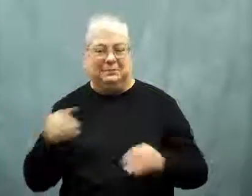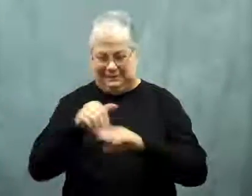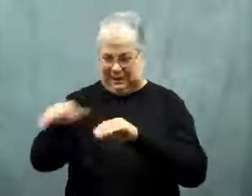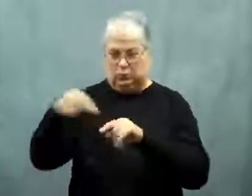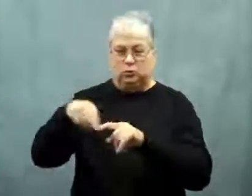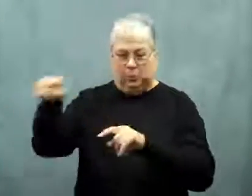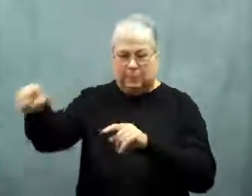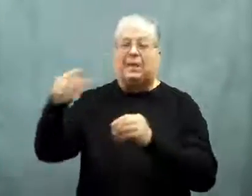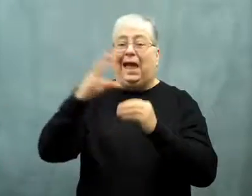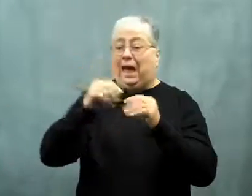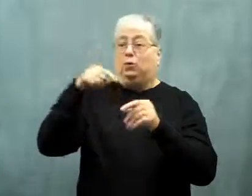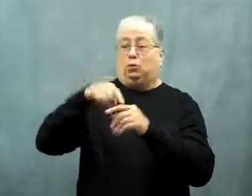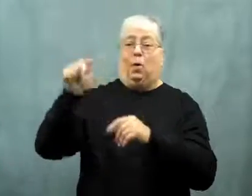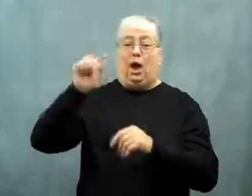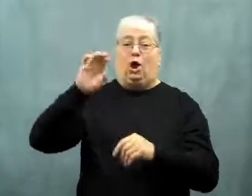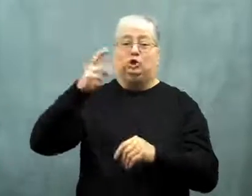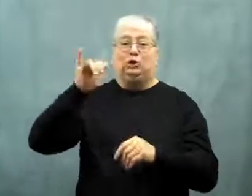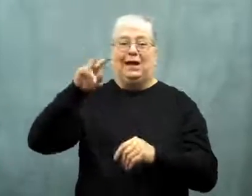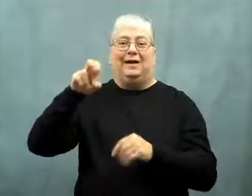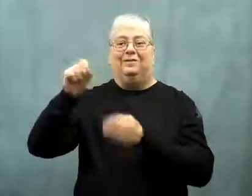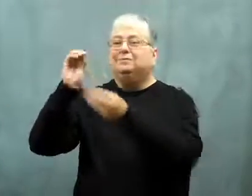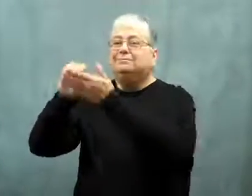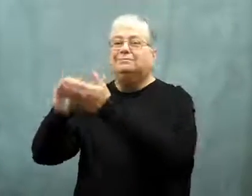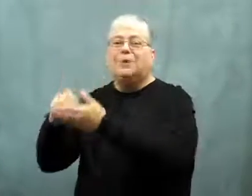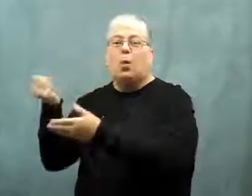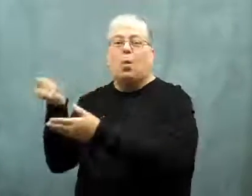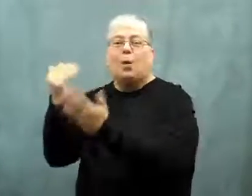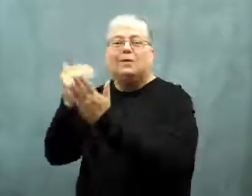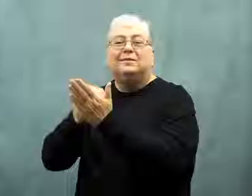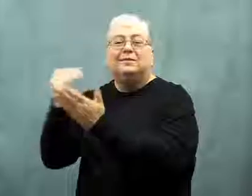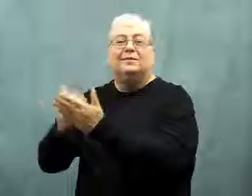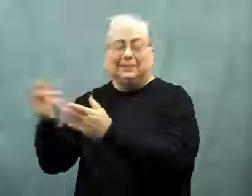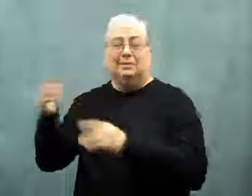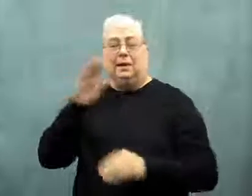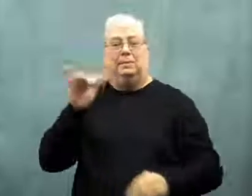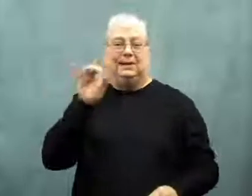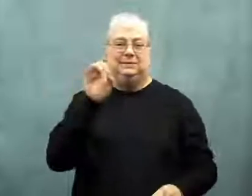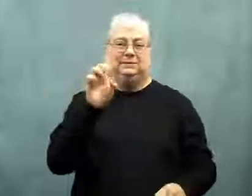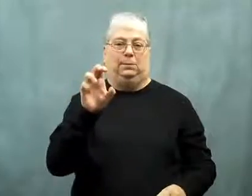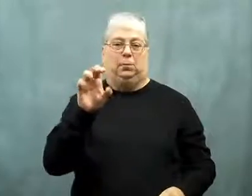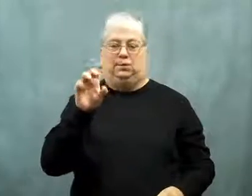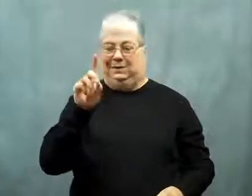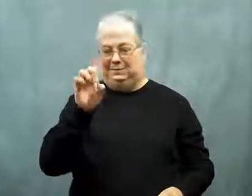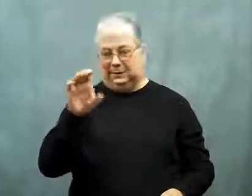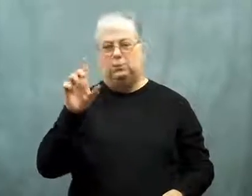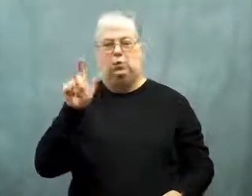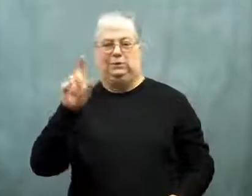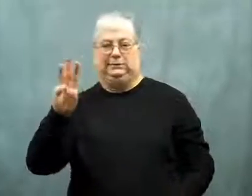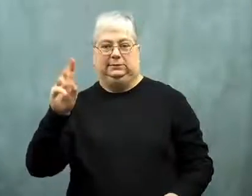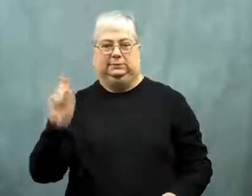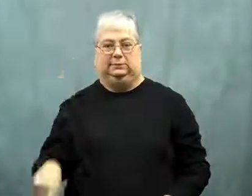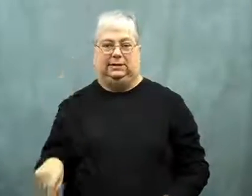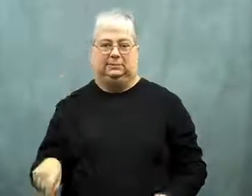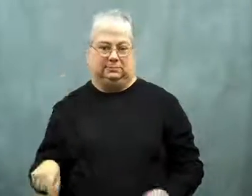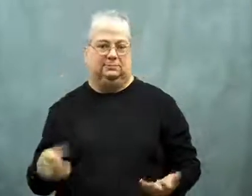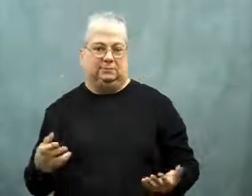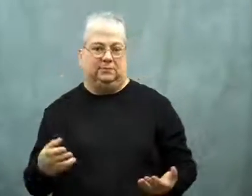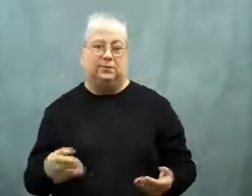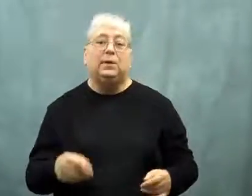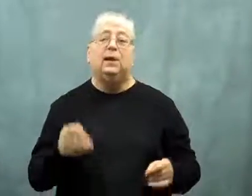The votes are sent to him and to the Archives by December 26.